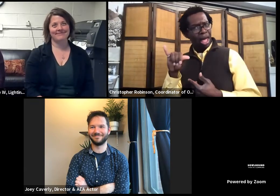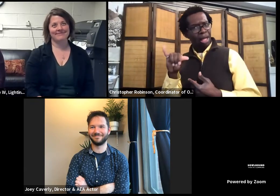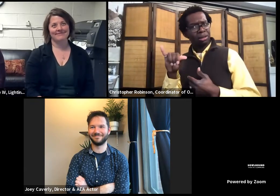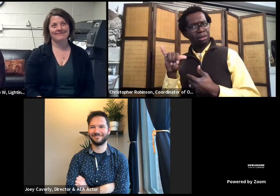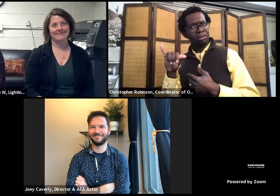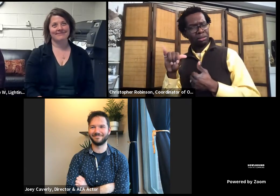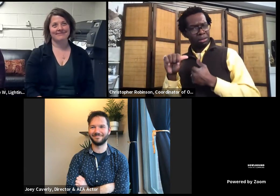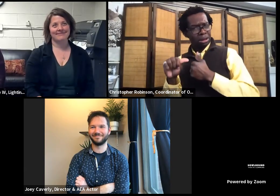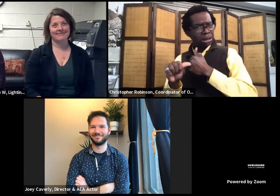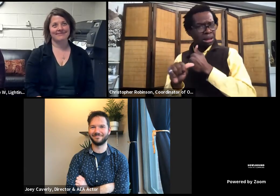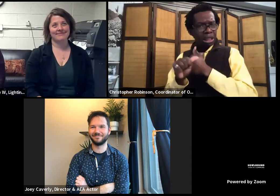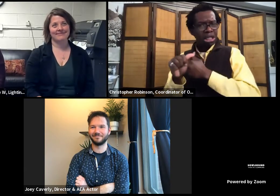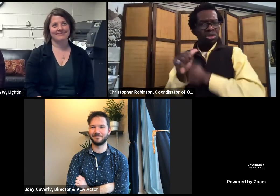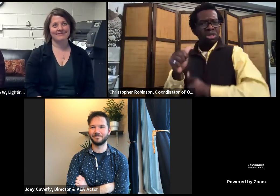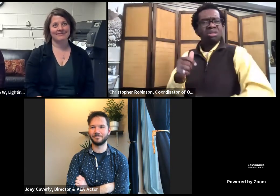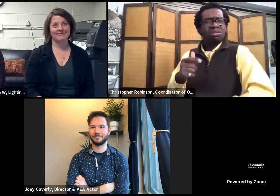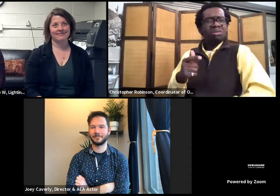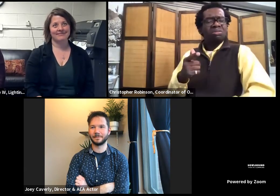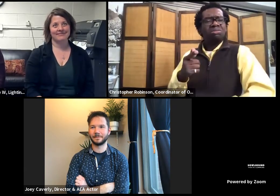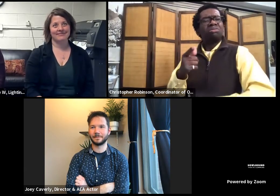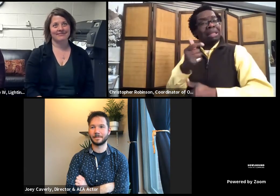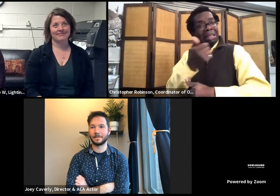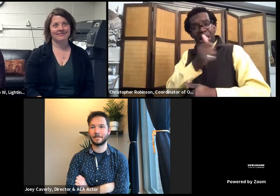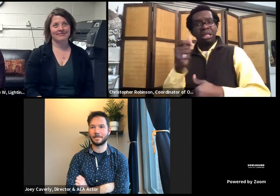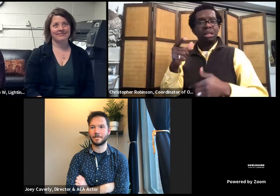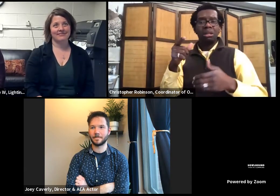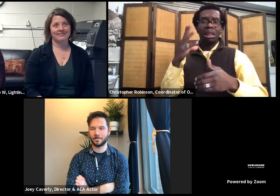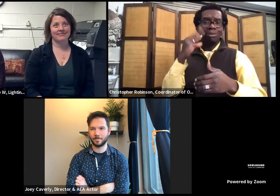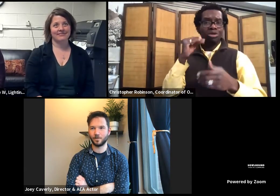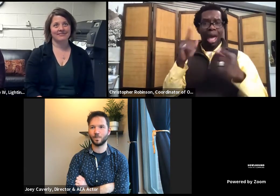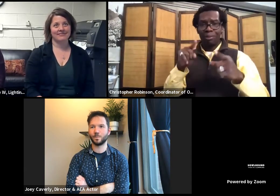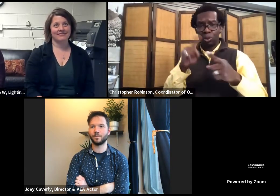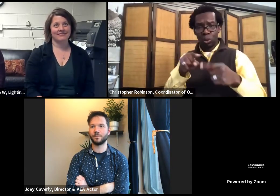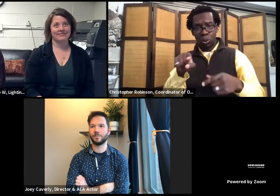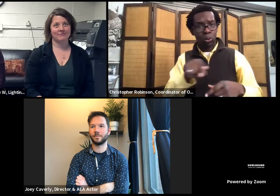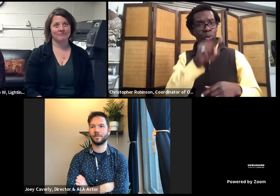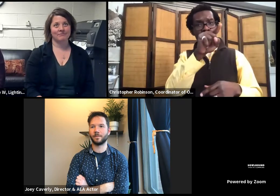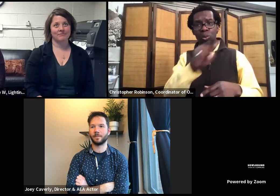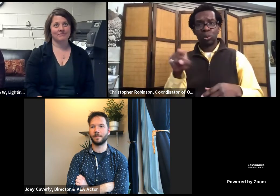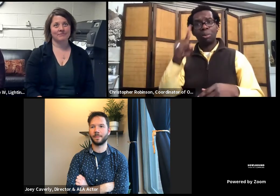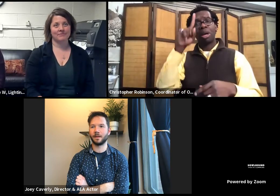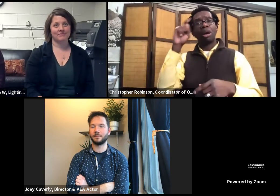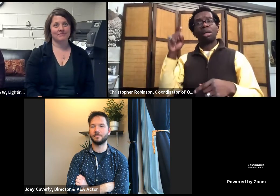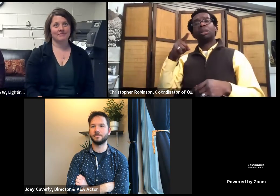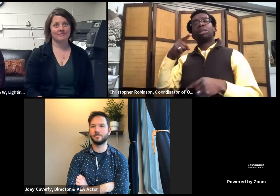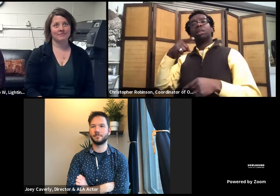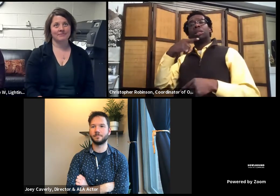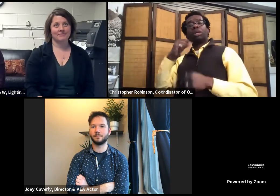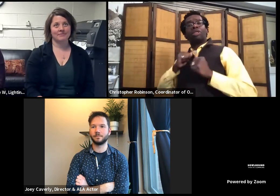Will take care of A to Z. That interpreter, they will cover everything. Is that an injurious thought? To think the interpreter is just gonna cover everything.